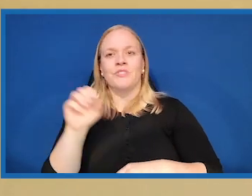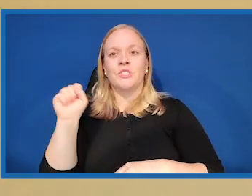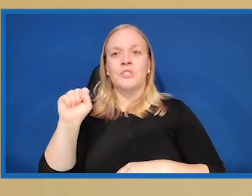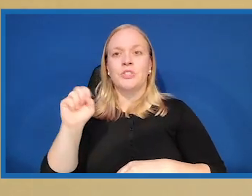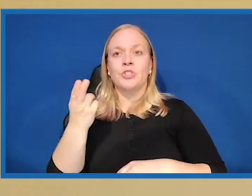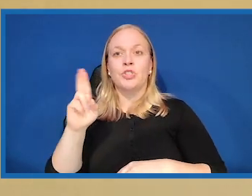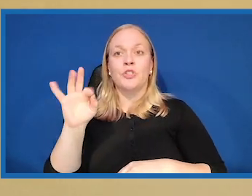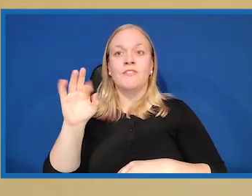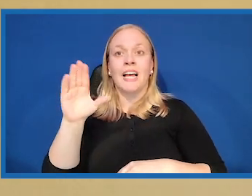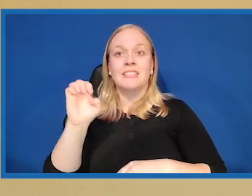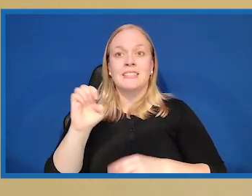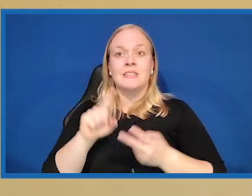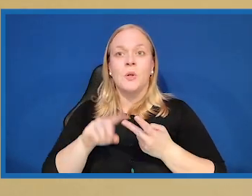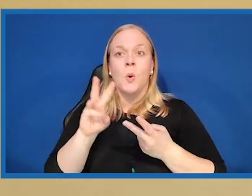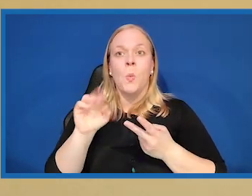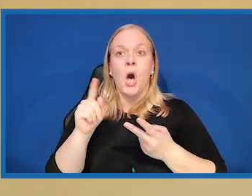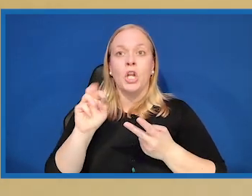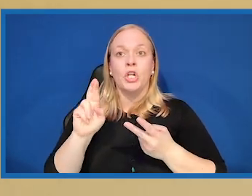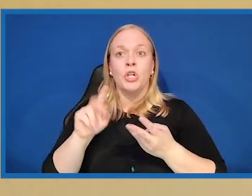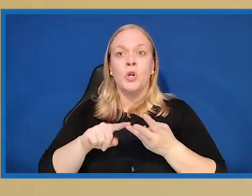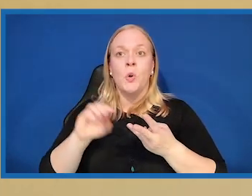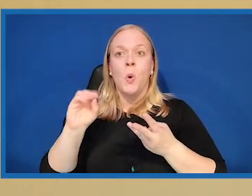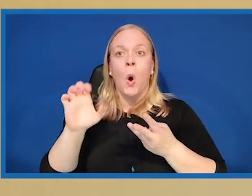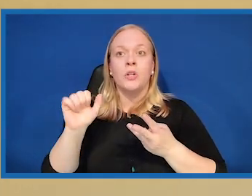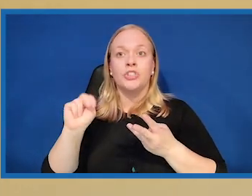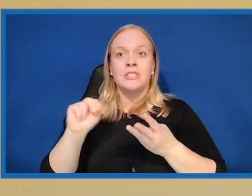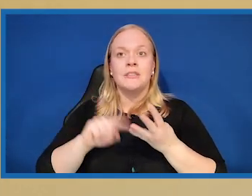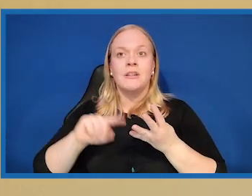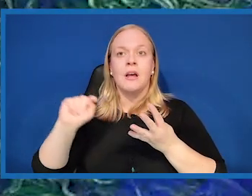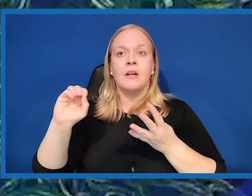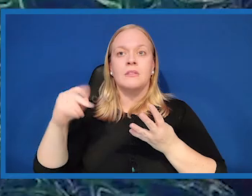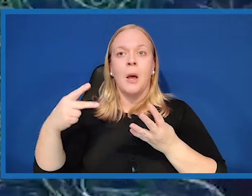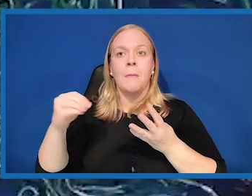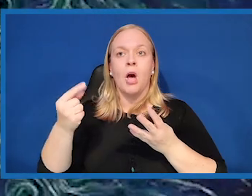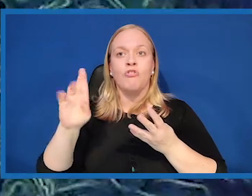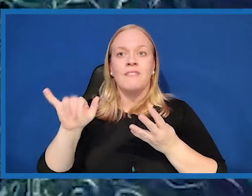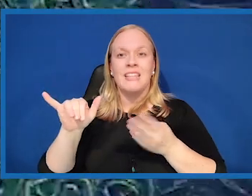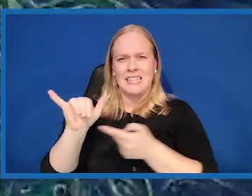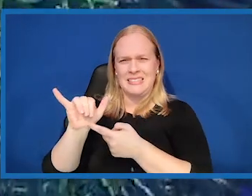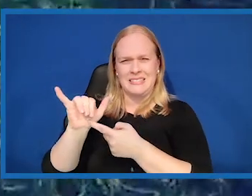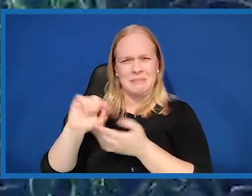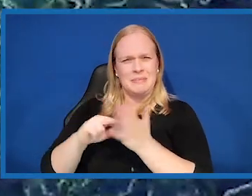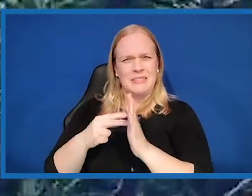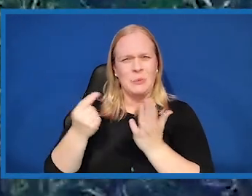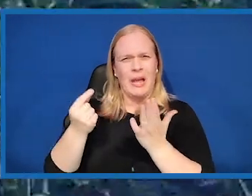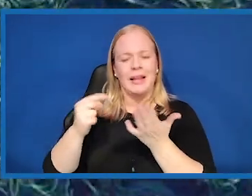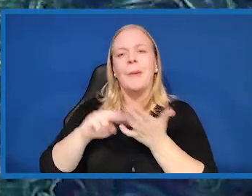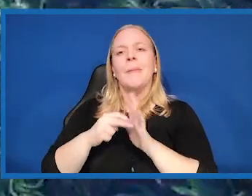WATER, OCEAN, TOPOGRAPHY. OKAY. AND TOPOGRAPHY IS A FANCY WORD TO DEFINE THE STUDY